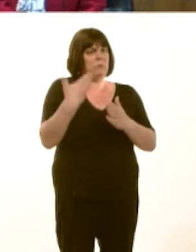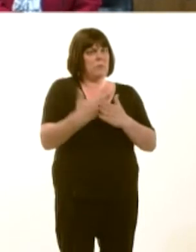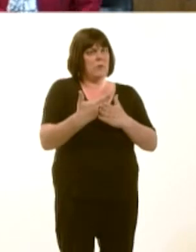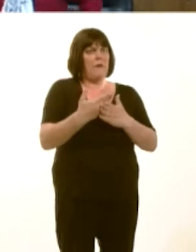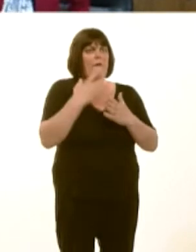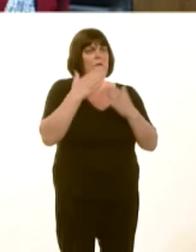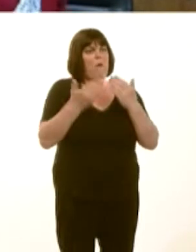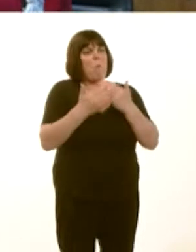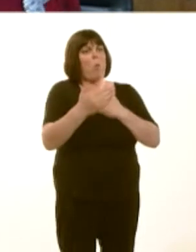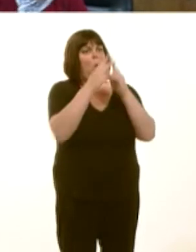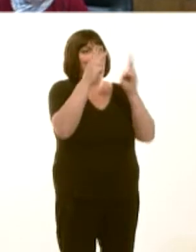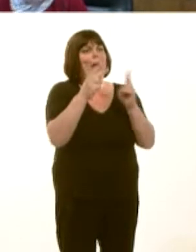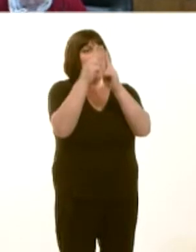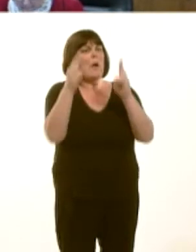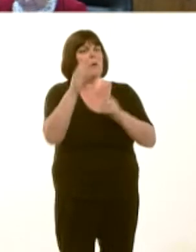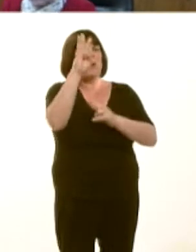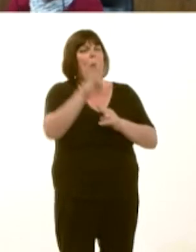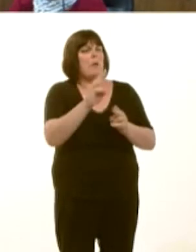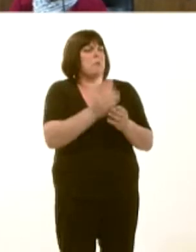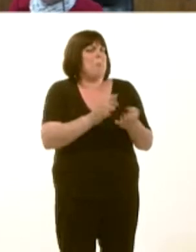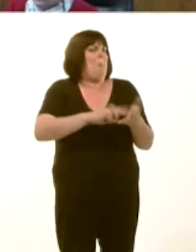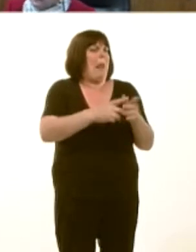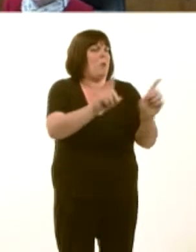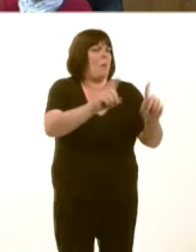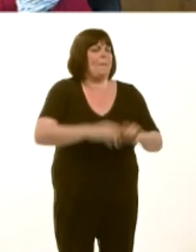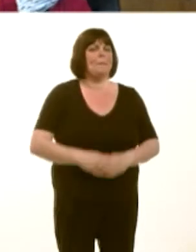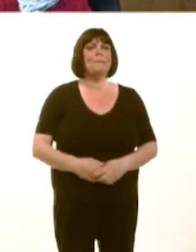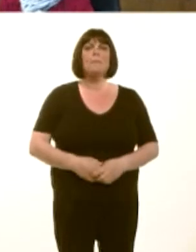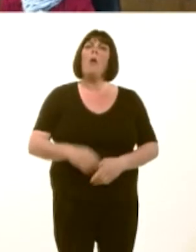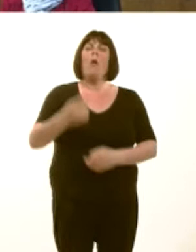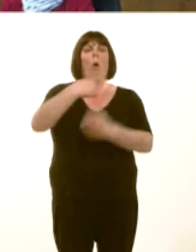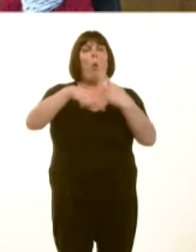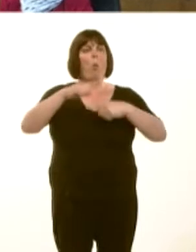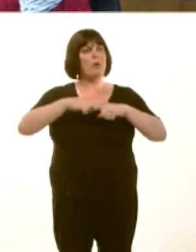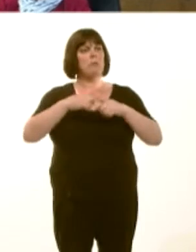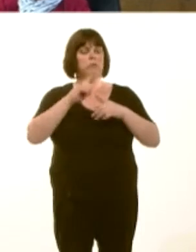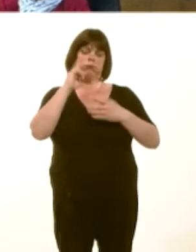OAQ(4)2226(FM) Carwyn Jones: Yes. Weíve put in place a number of measures to increase housing supply, including Help to